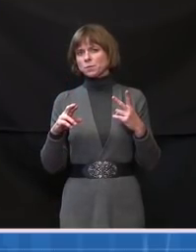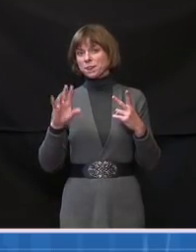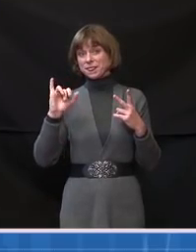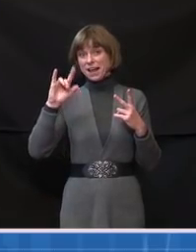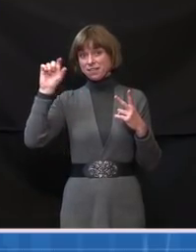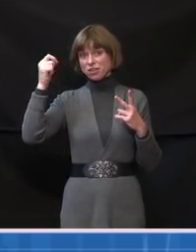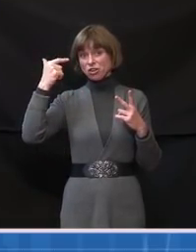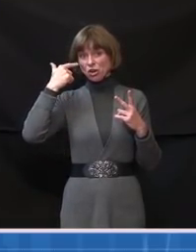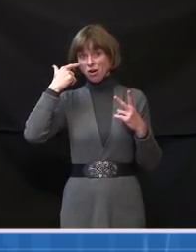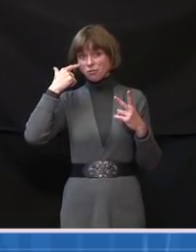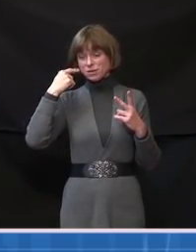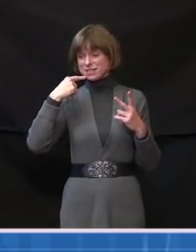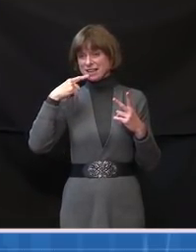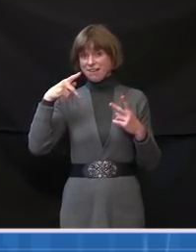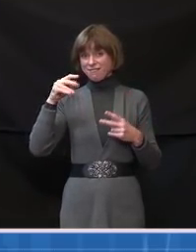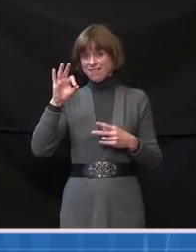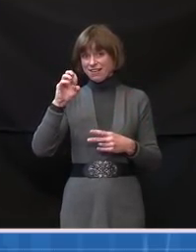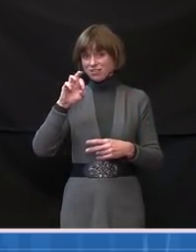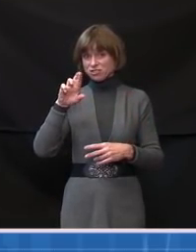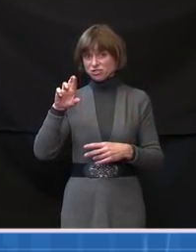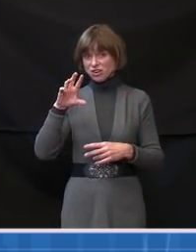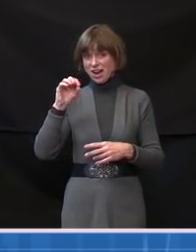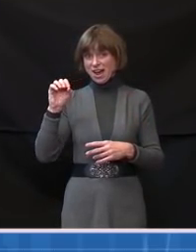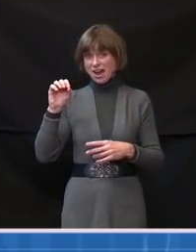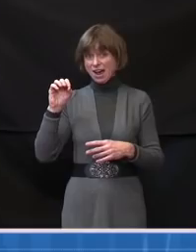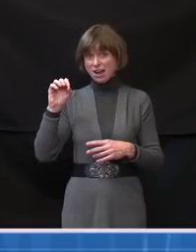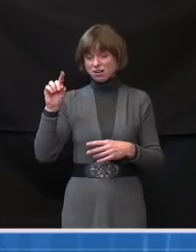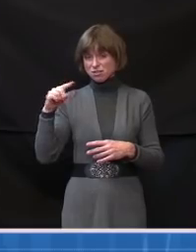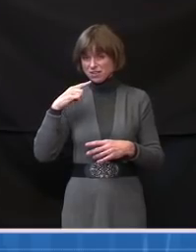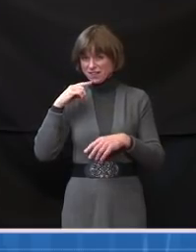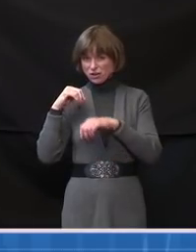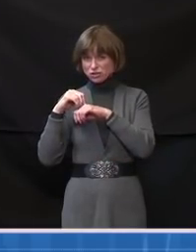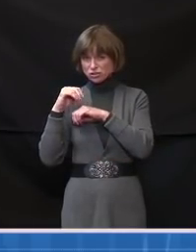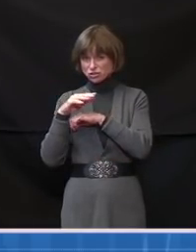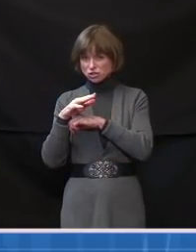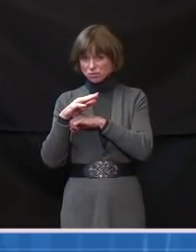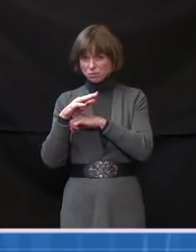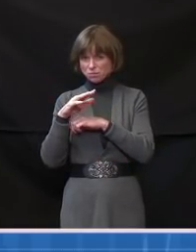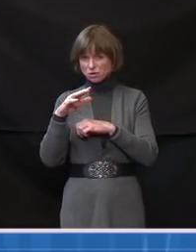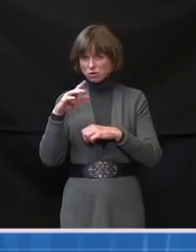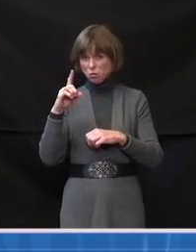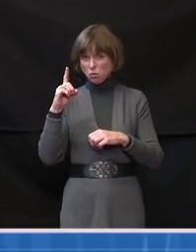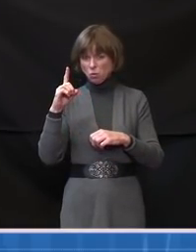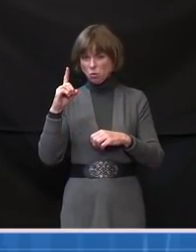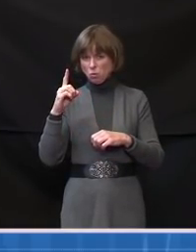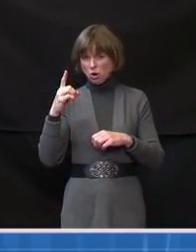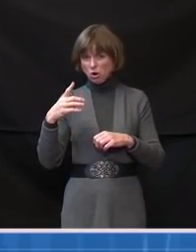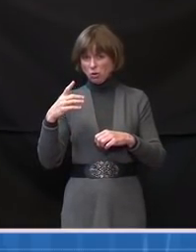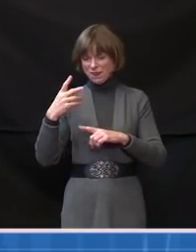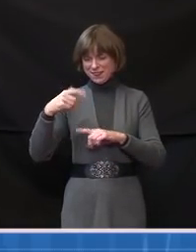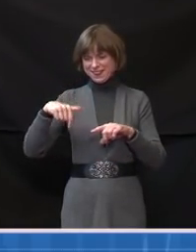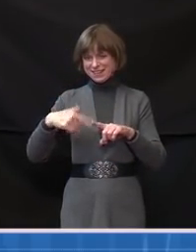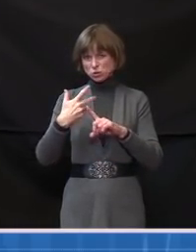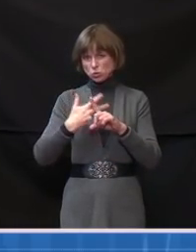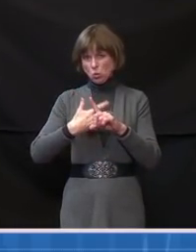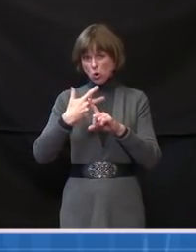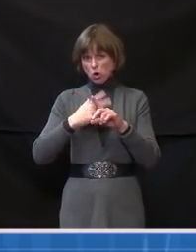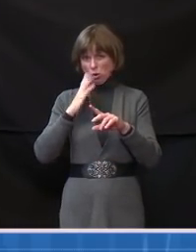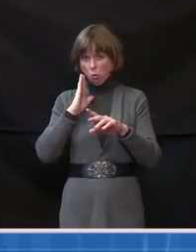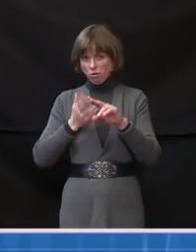that Pfizer is boosting its shipments this quarter by 50 million doses. Is that accurate? Can you give us any more detail on that? Thank you.